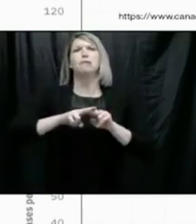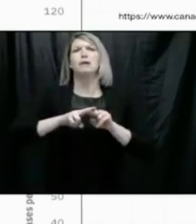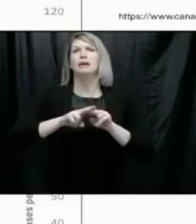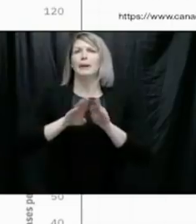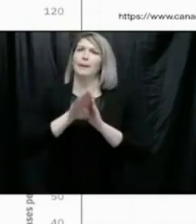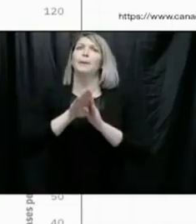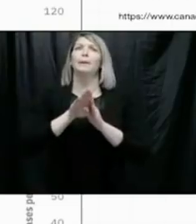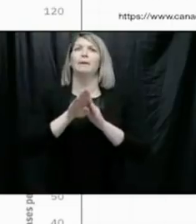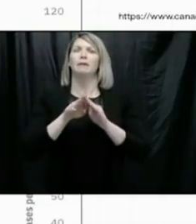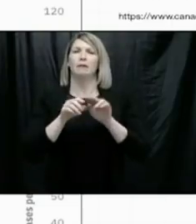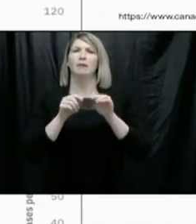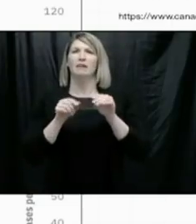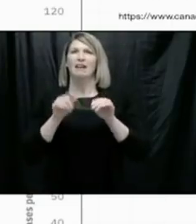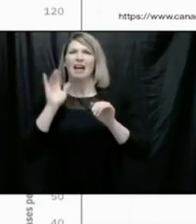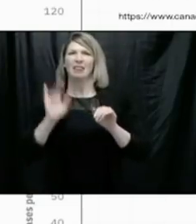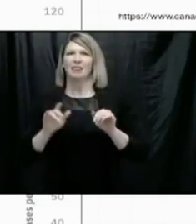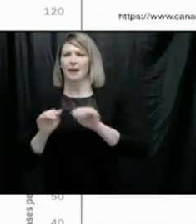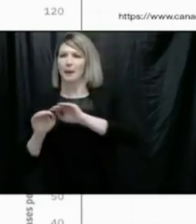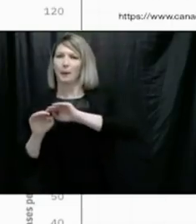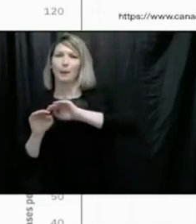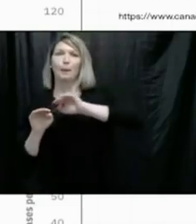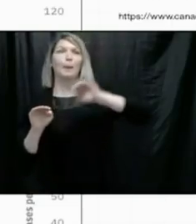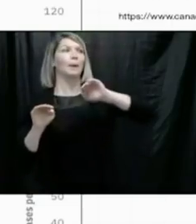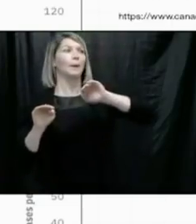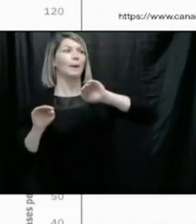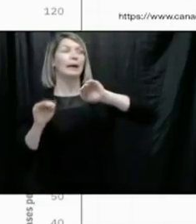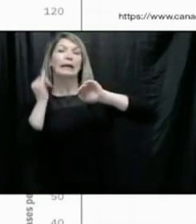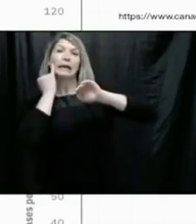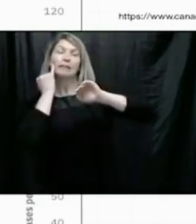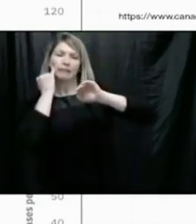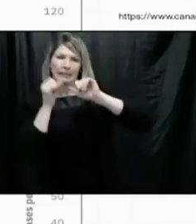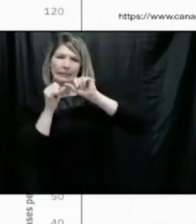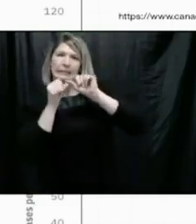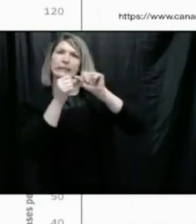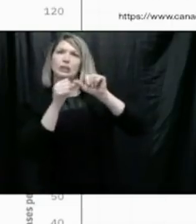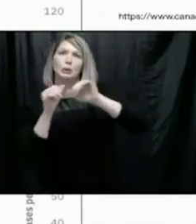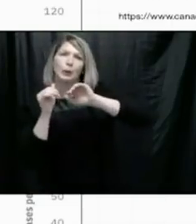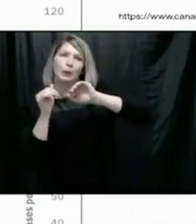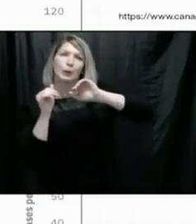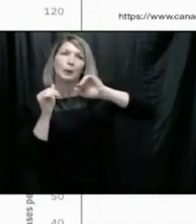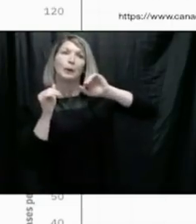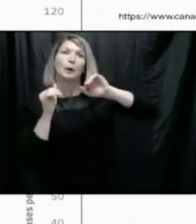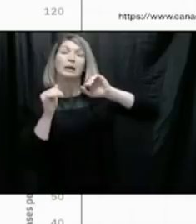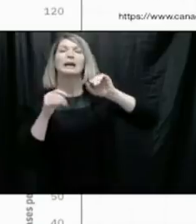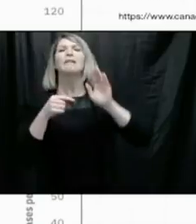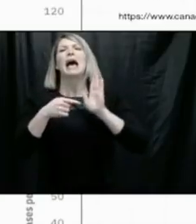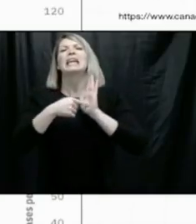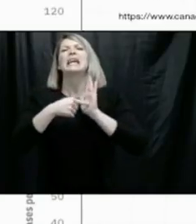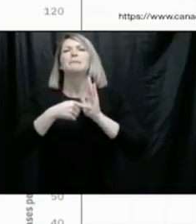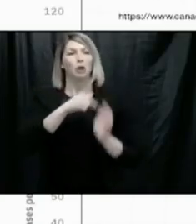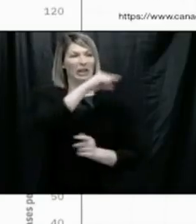OF THE GATE AND THERE WAS ALMOST AN EXPOSITIONAL GROWTH.